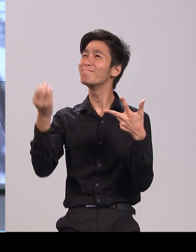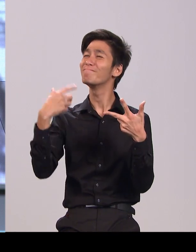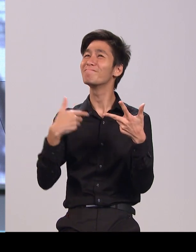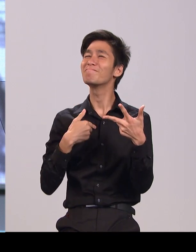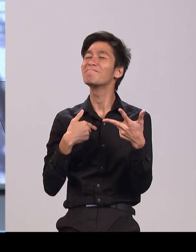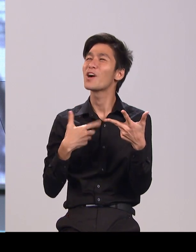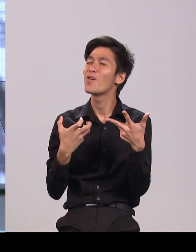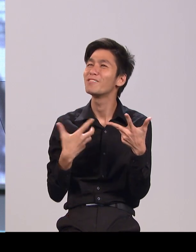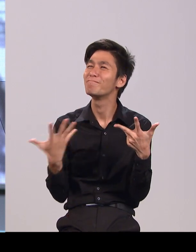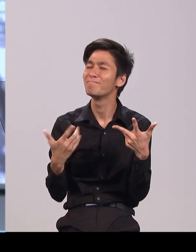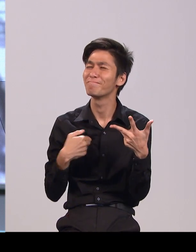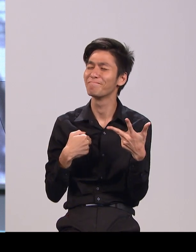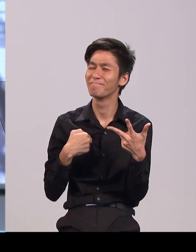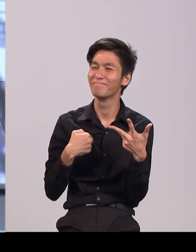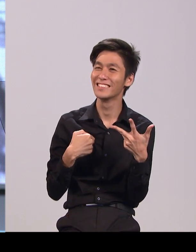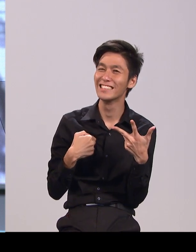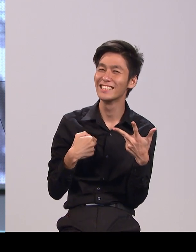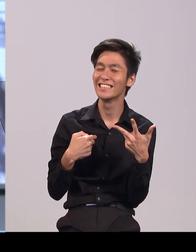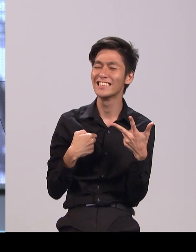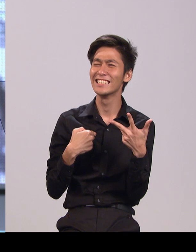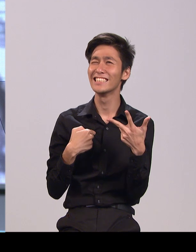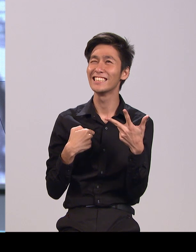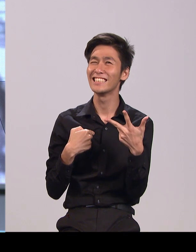I paused. I was taken aback. I thought about it.